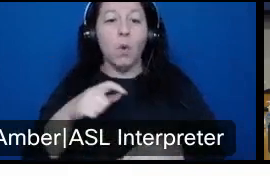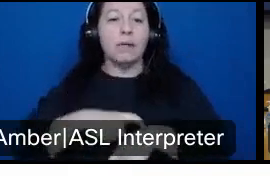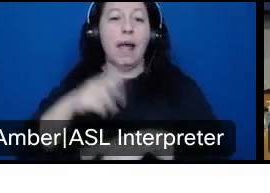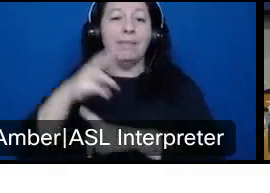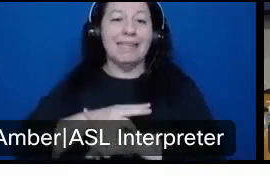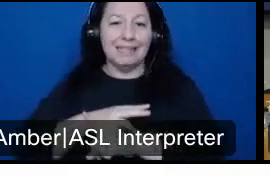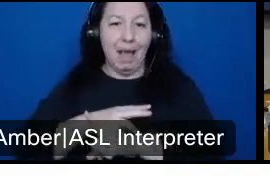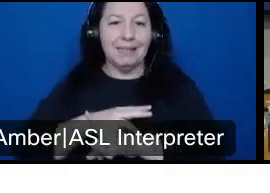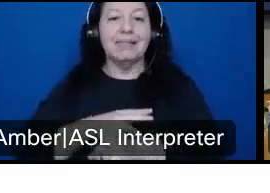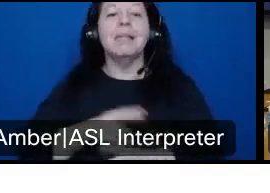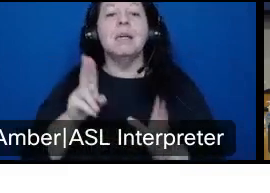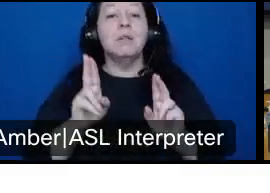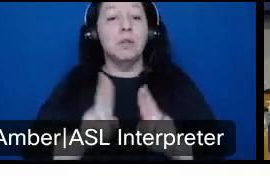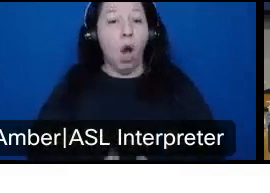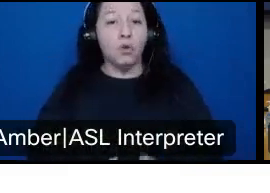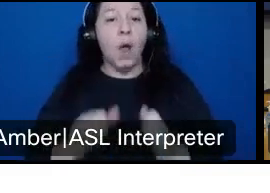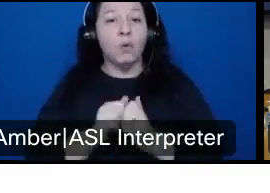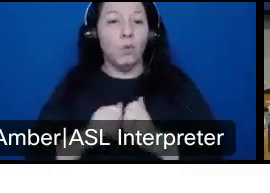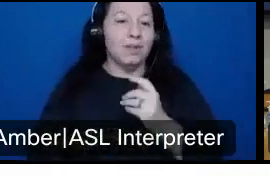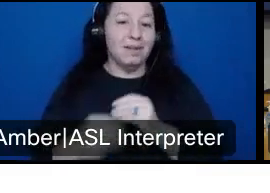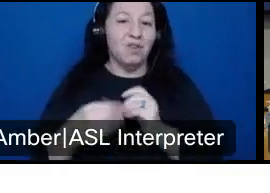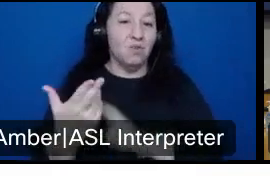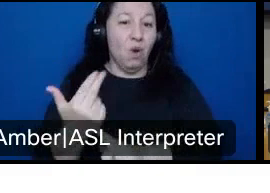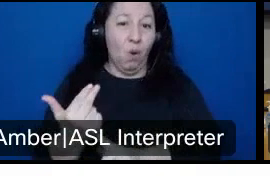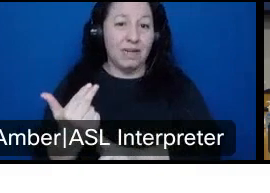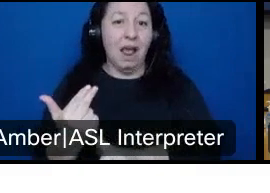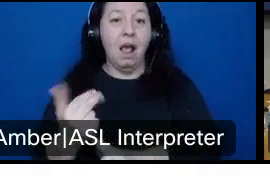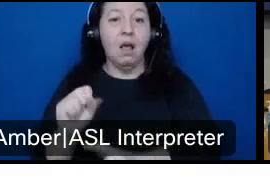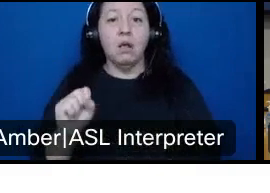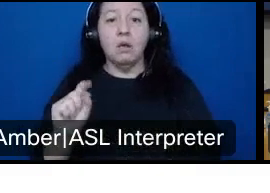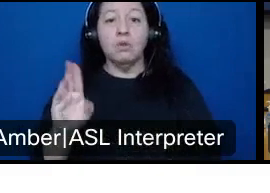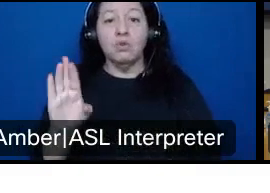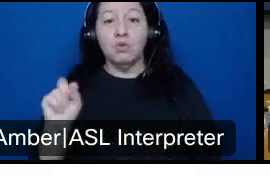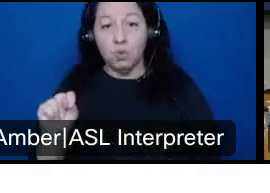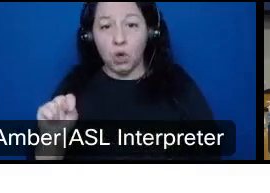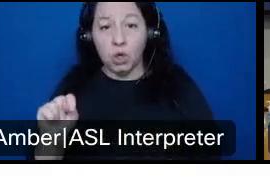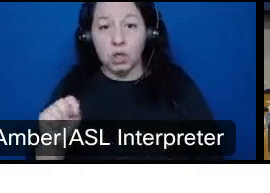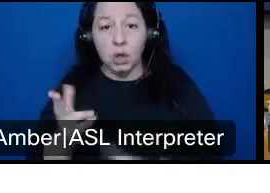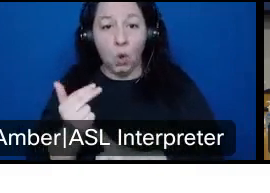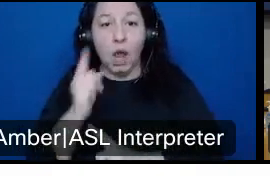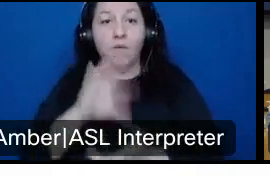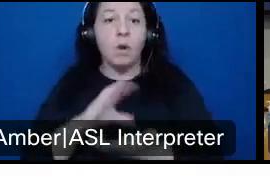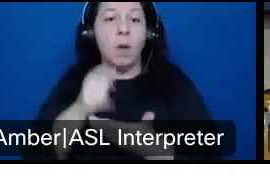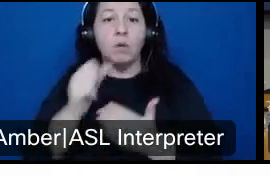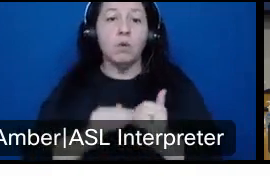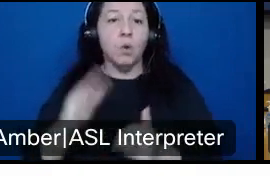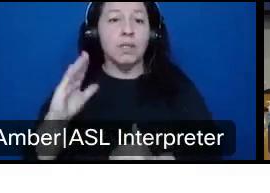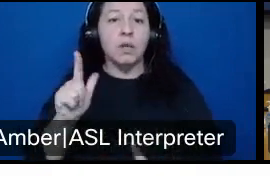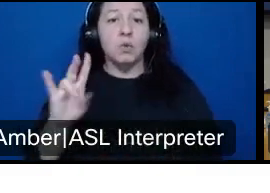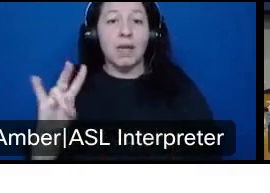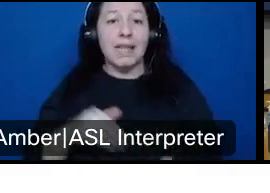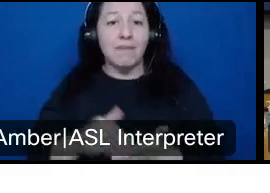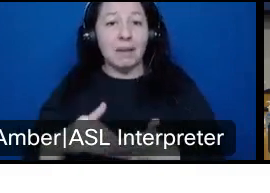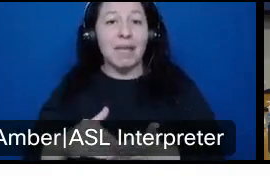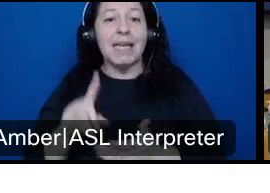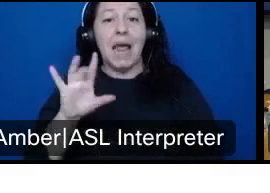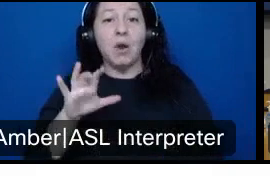And a contract with an additional hotel, the Stewart hotel for an amount, or not to exceed 27,862,000.